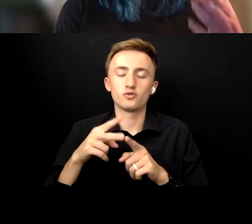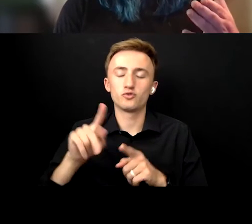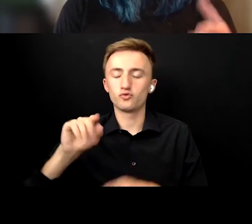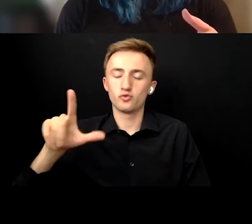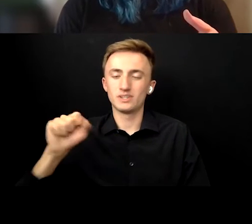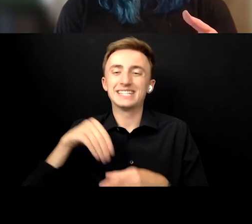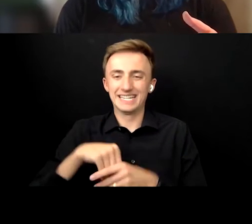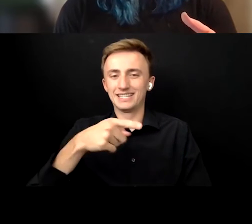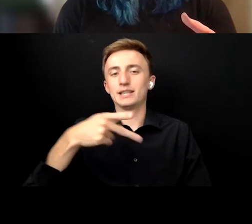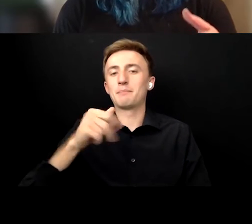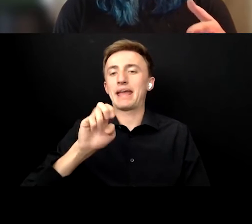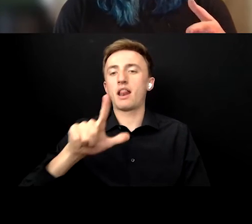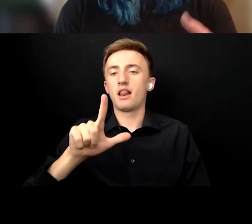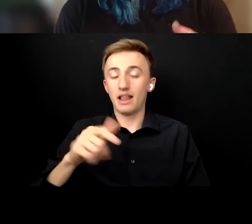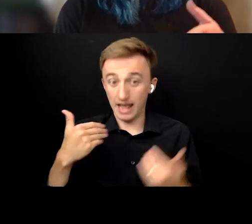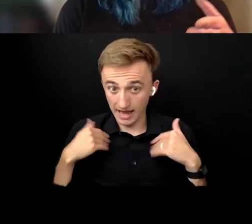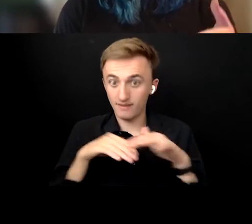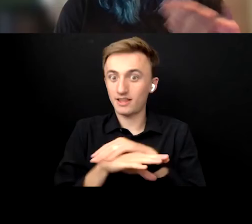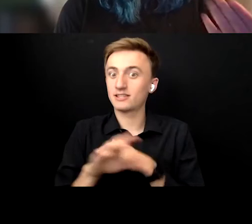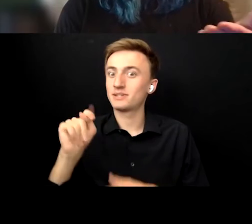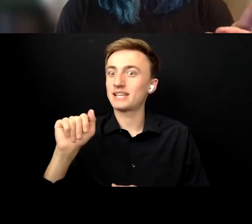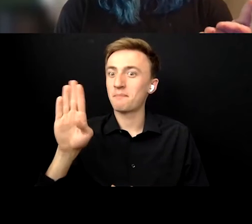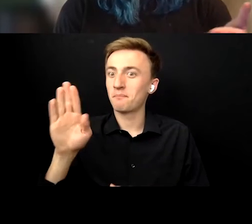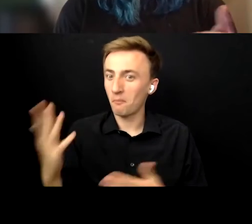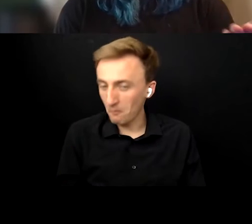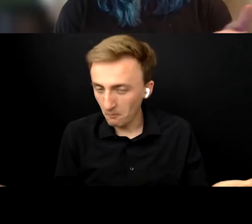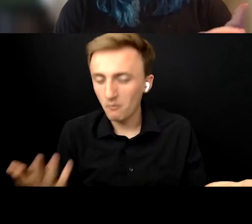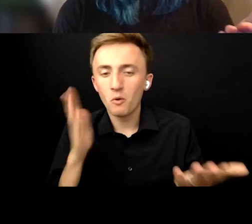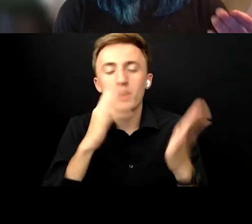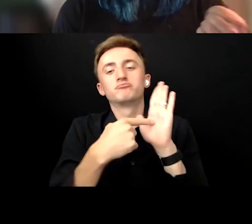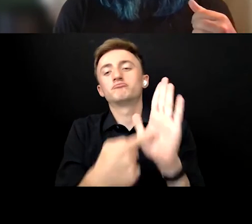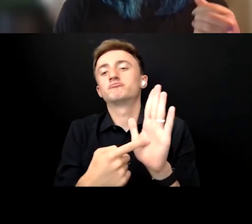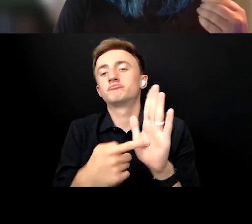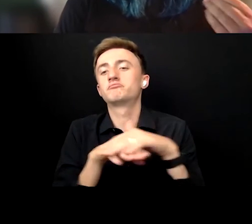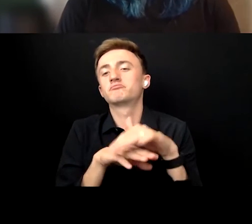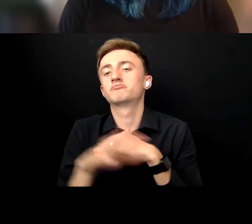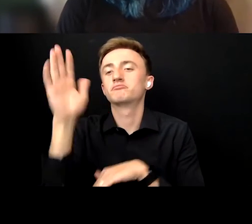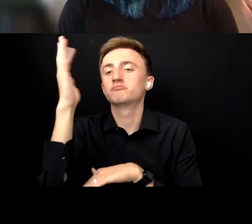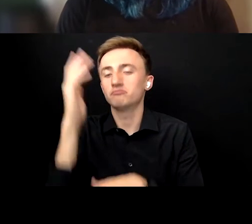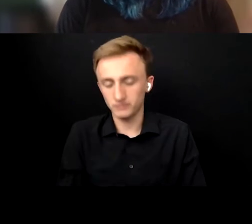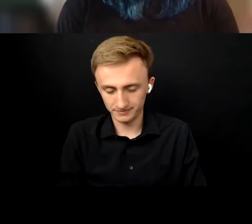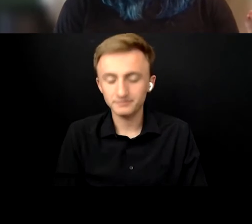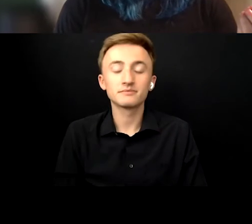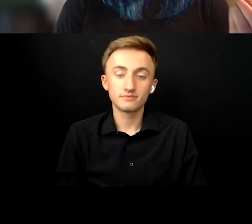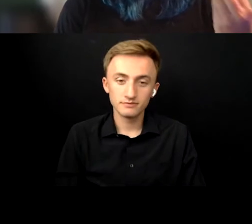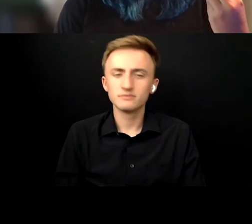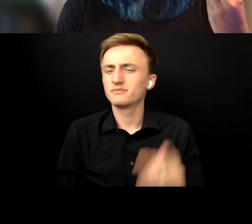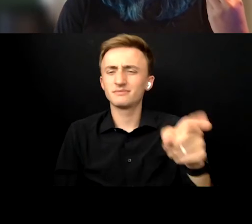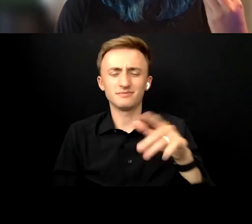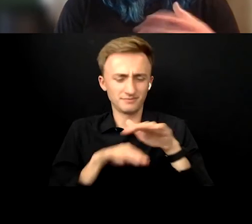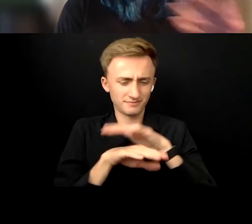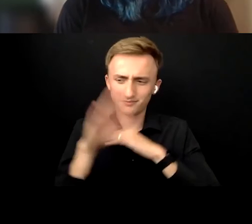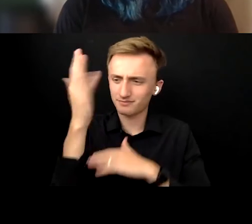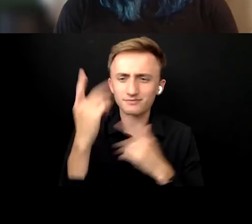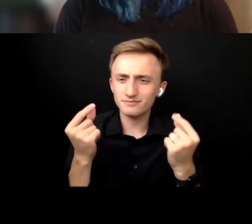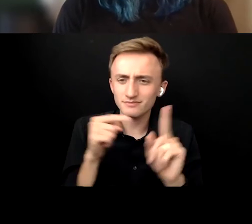accessibility tab that displays the accessibility tree. And what is this? For those of you are not